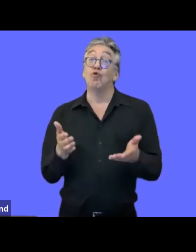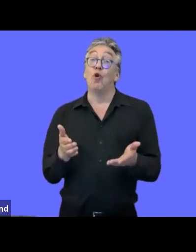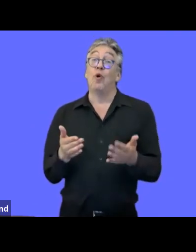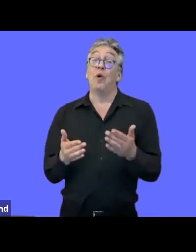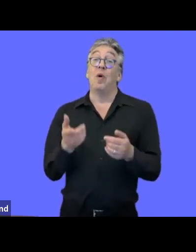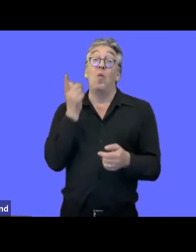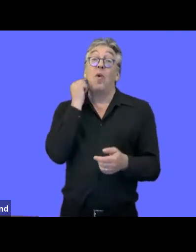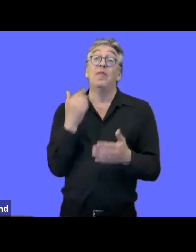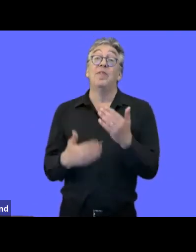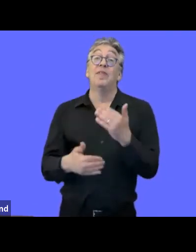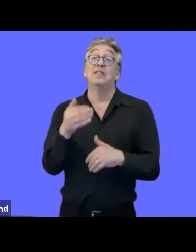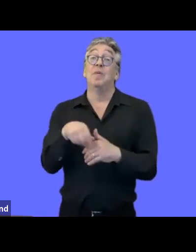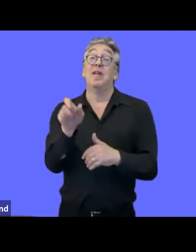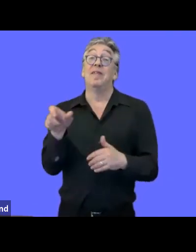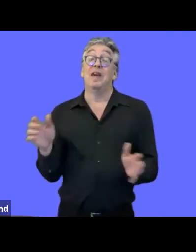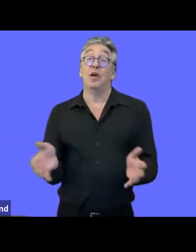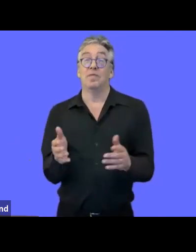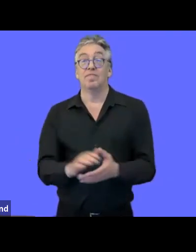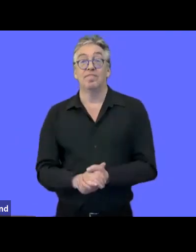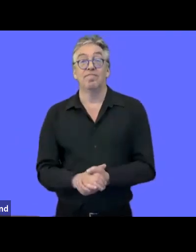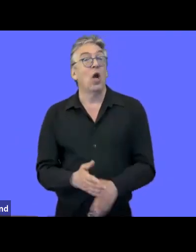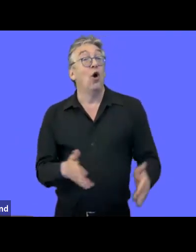to the people who have made possible this webinar.